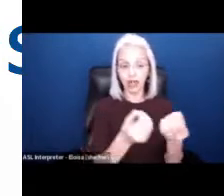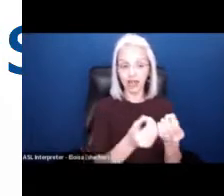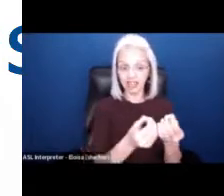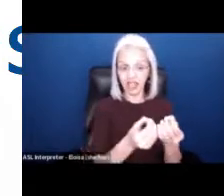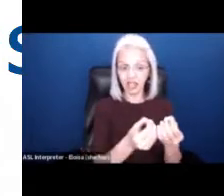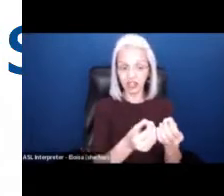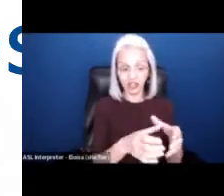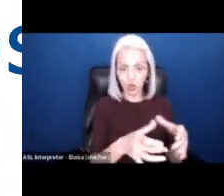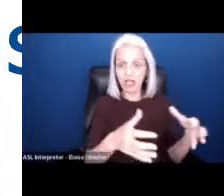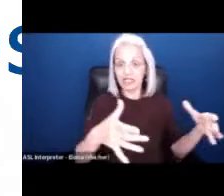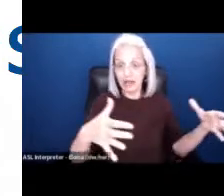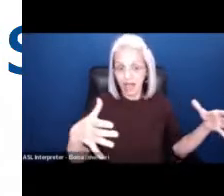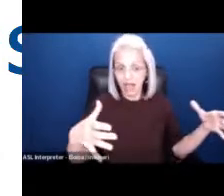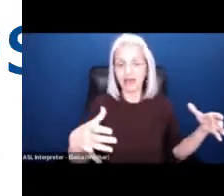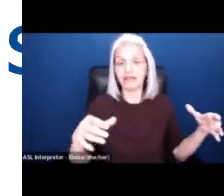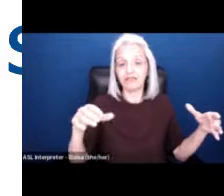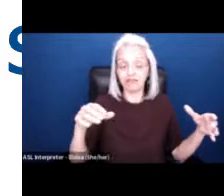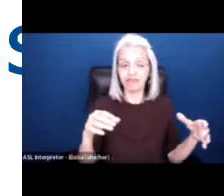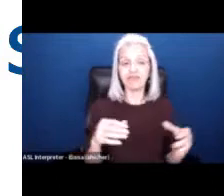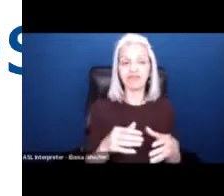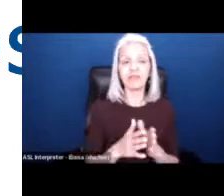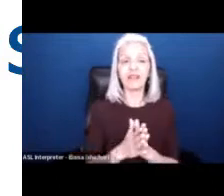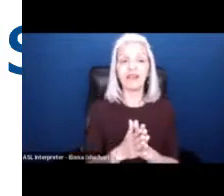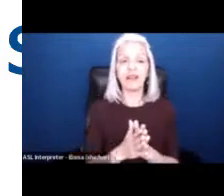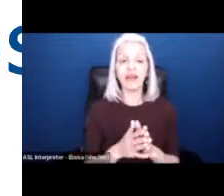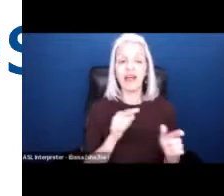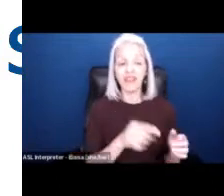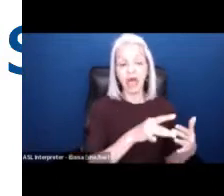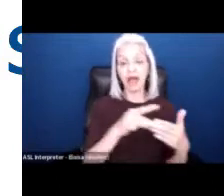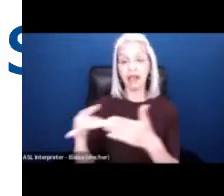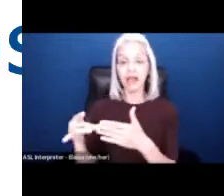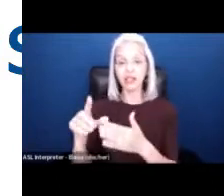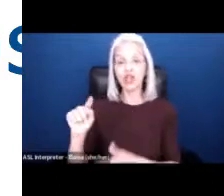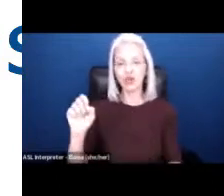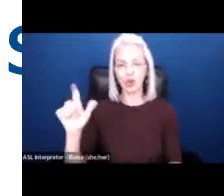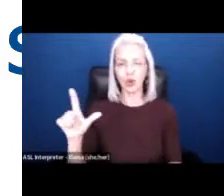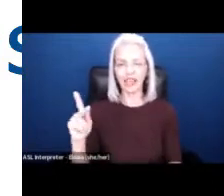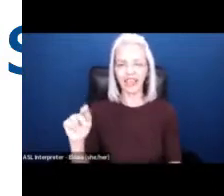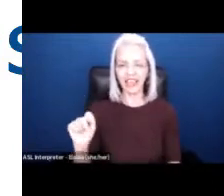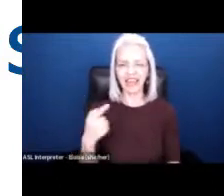injury and substance use, that led to the toolkit that I mentioned earlier. So building